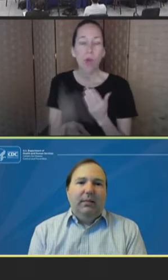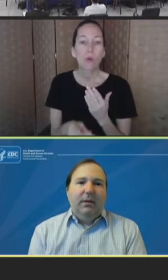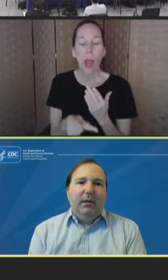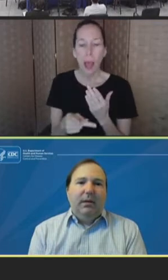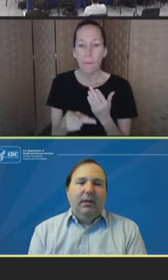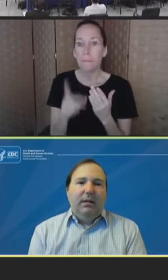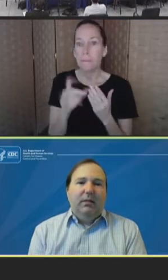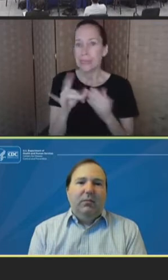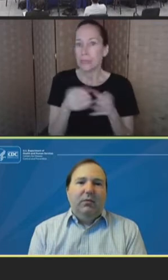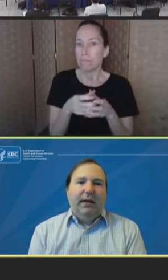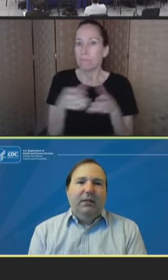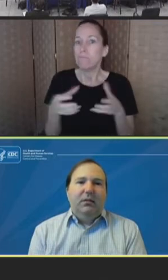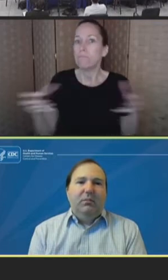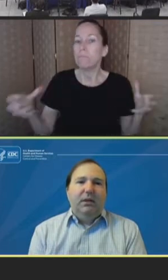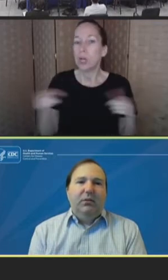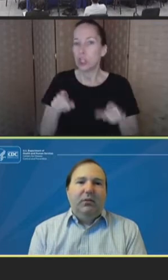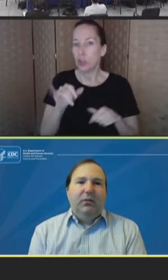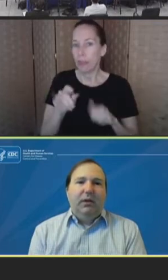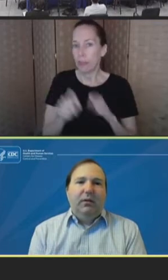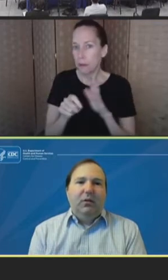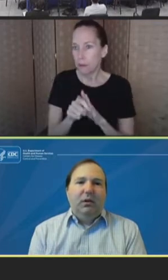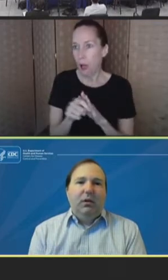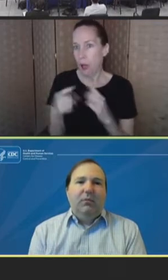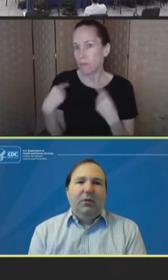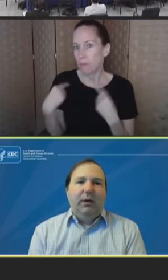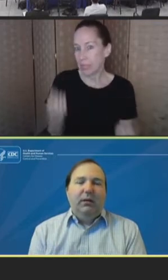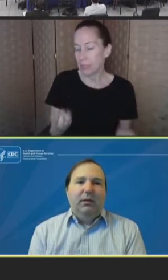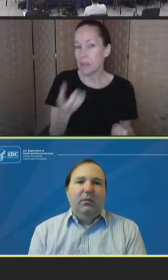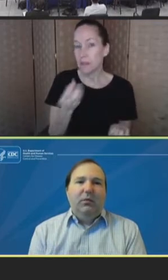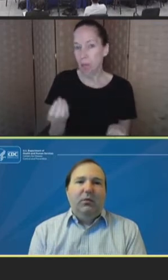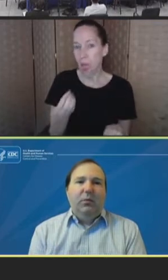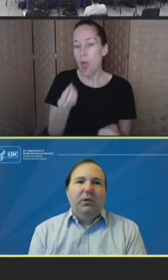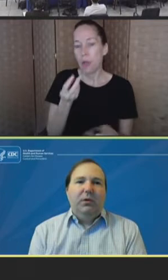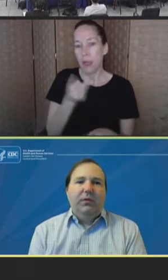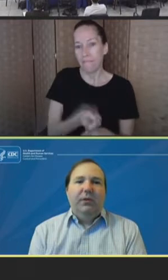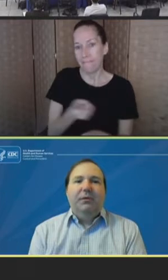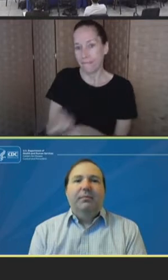And as the number of vaccines administered has gone up, so has the number of reports to VAERS.